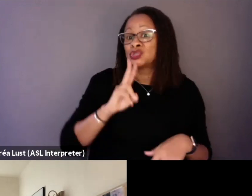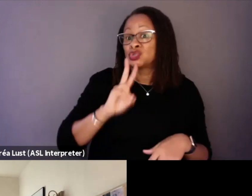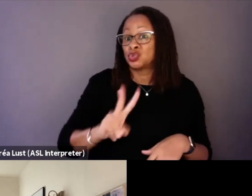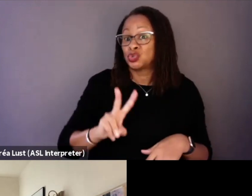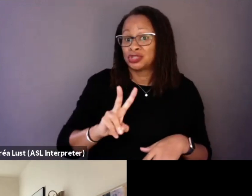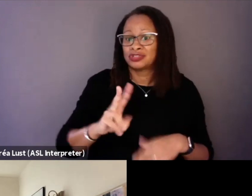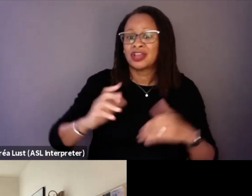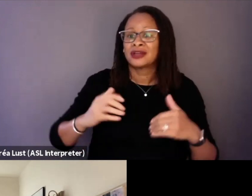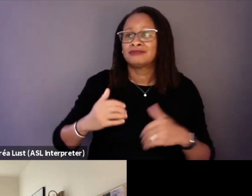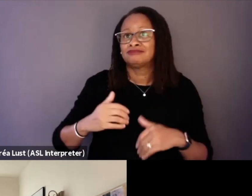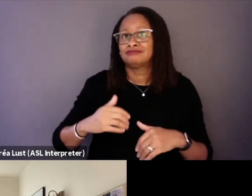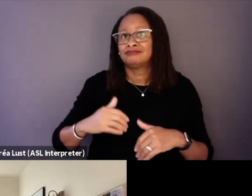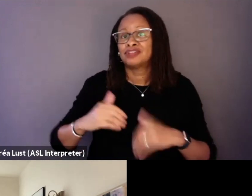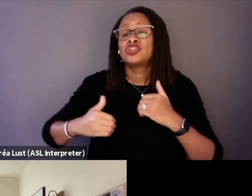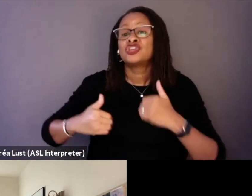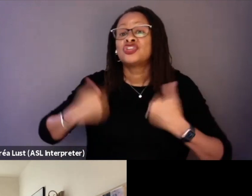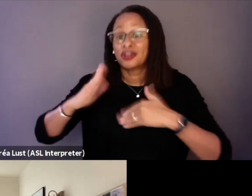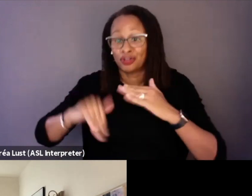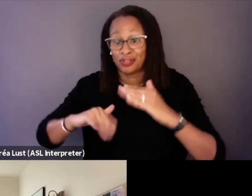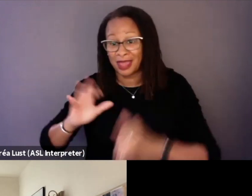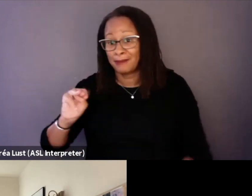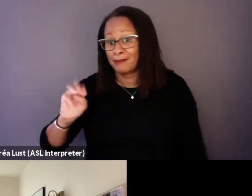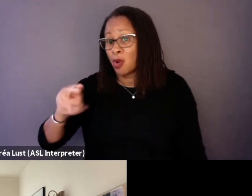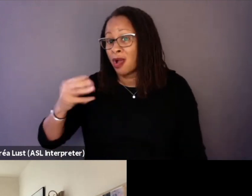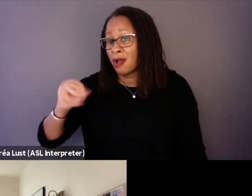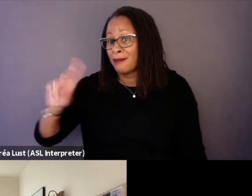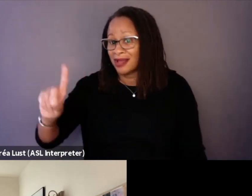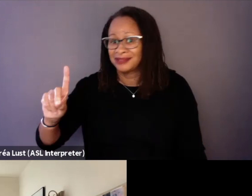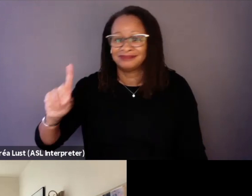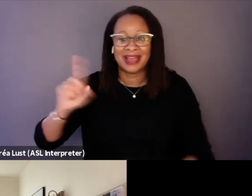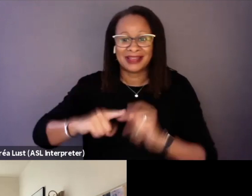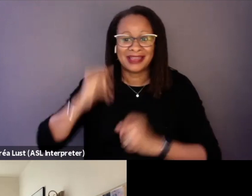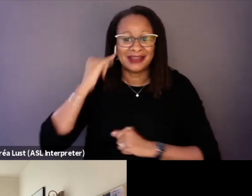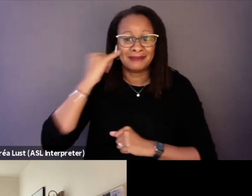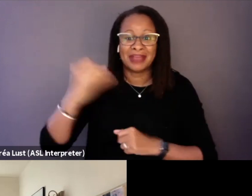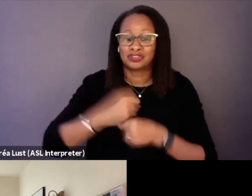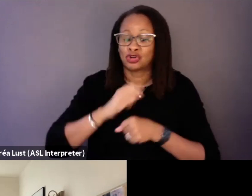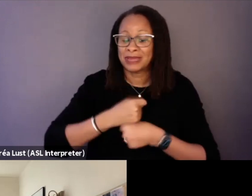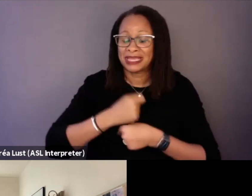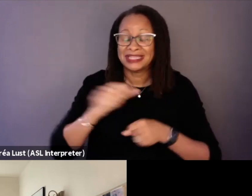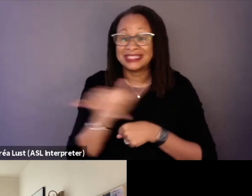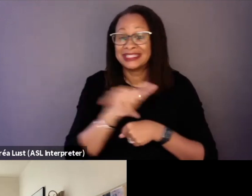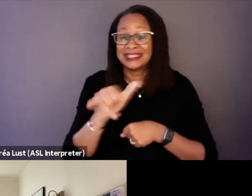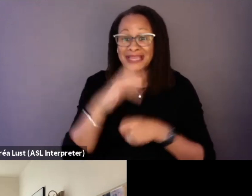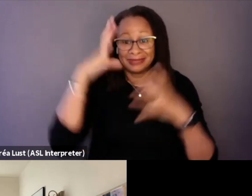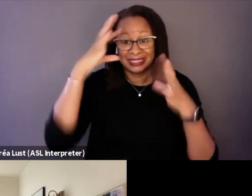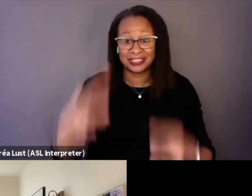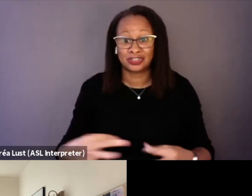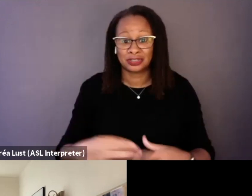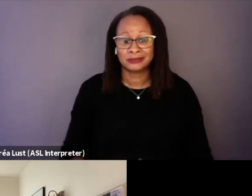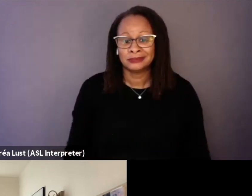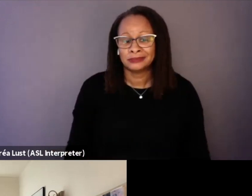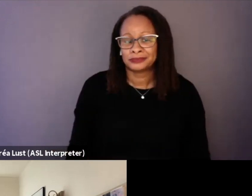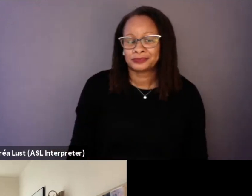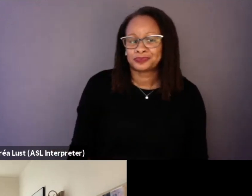I couldn't imagine her making her decisions. Right. No, it's true.